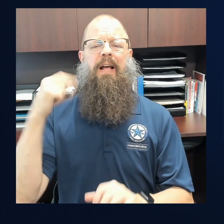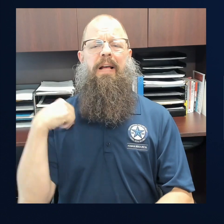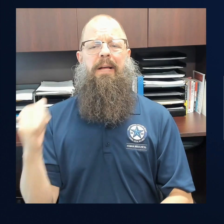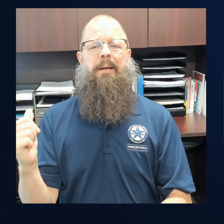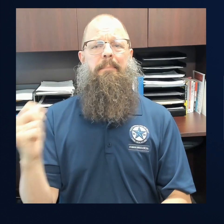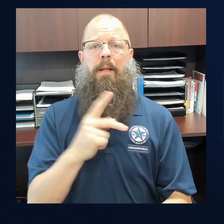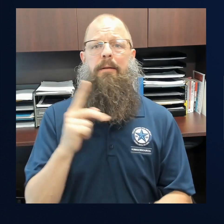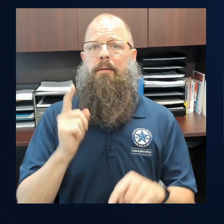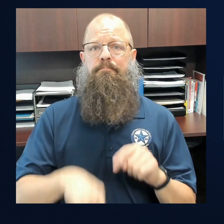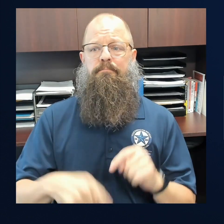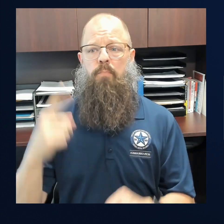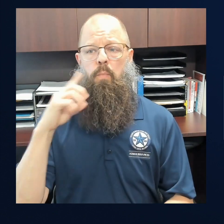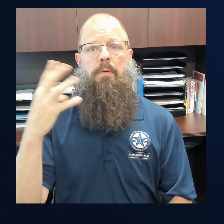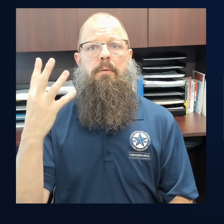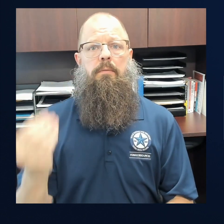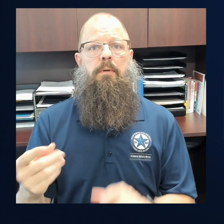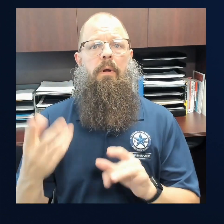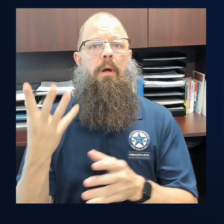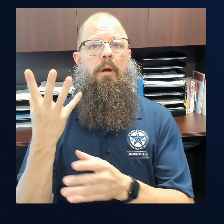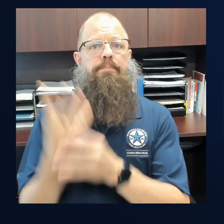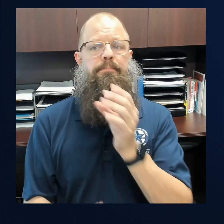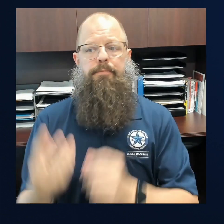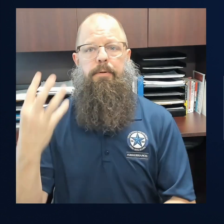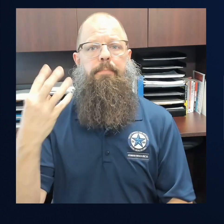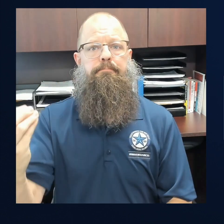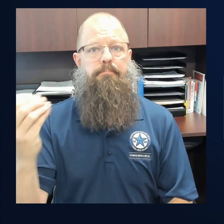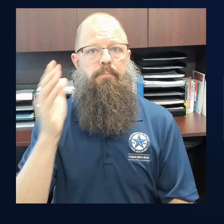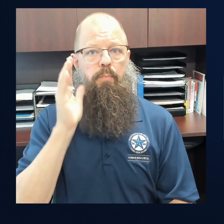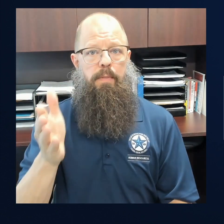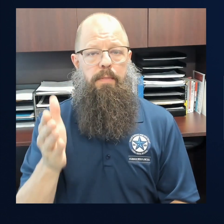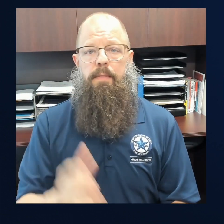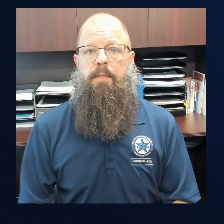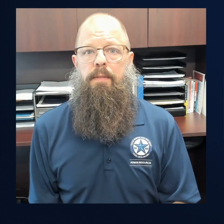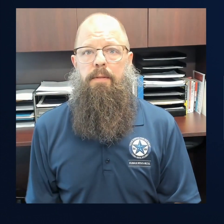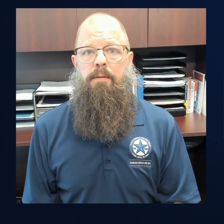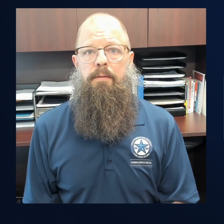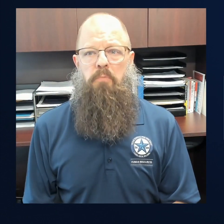but let's say you realize that you want to go back after typing something you're unable to. It will